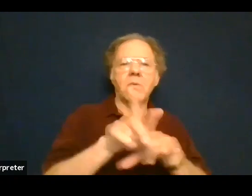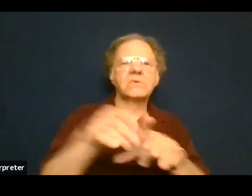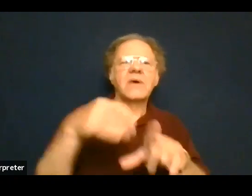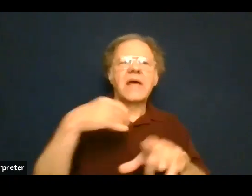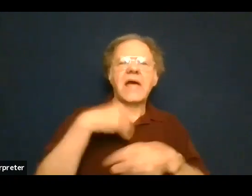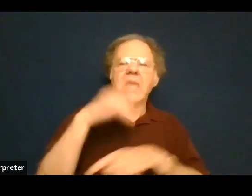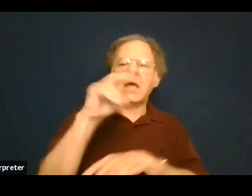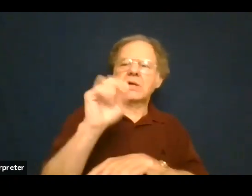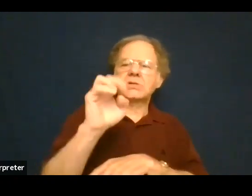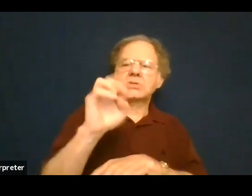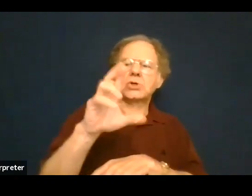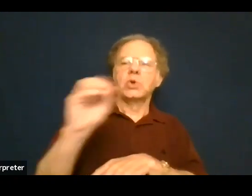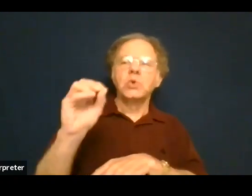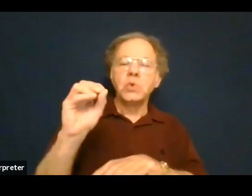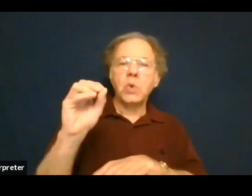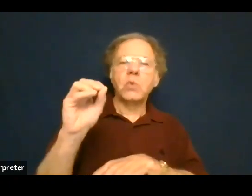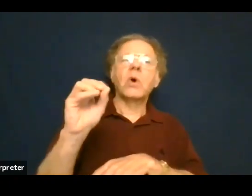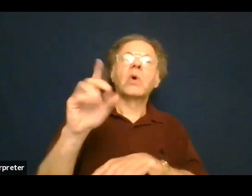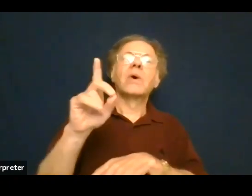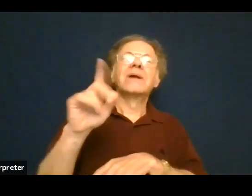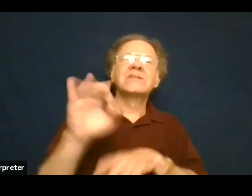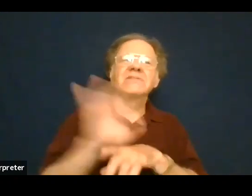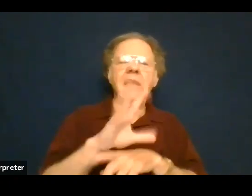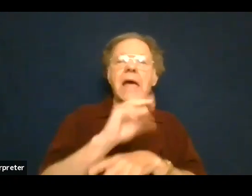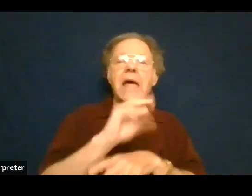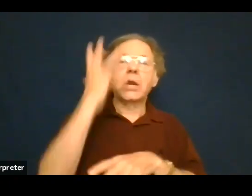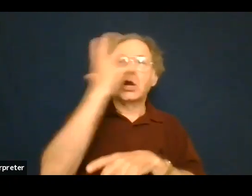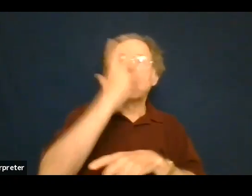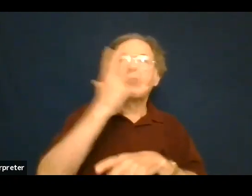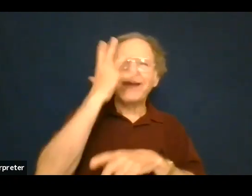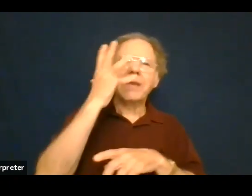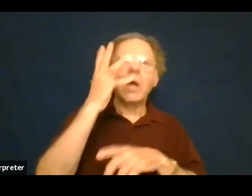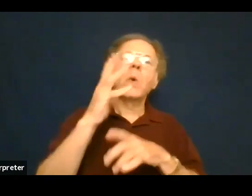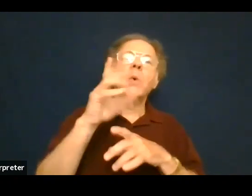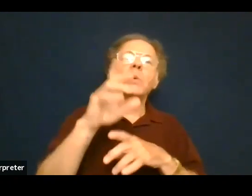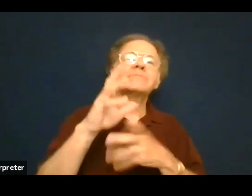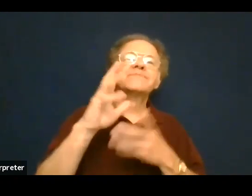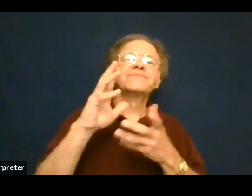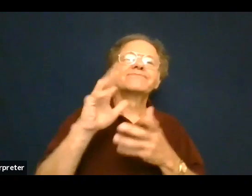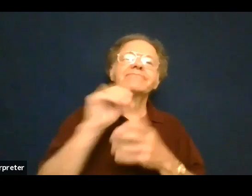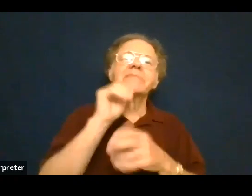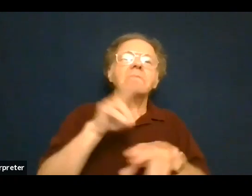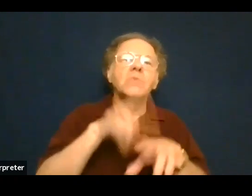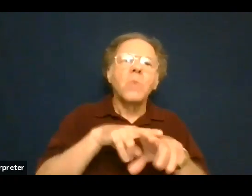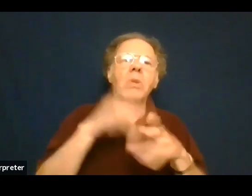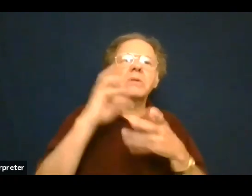and craniofacial abnormalities. And there actually has been specific reports